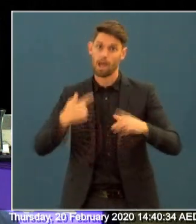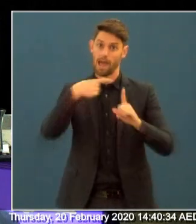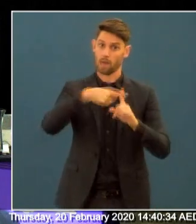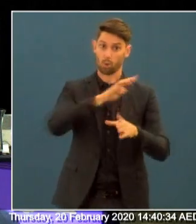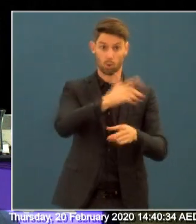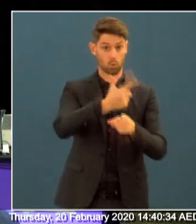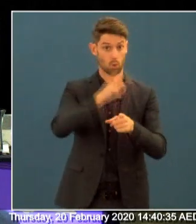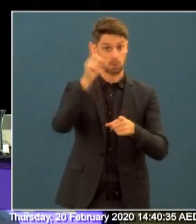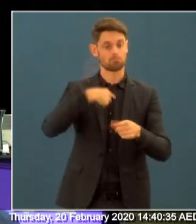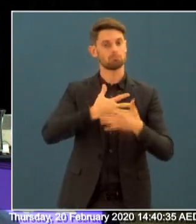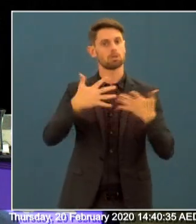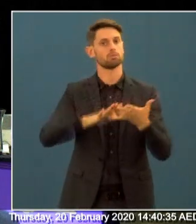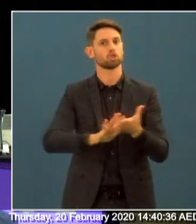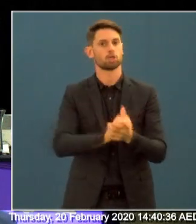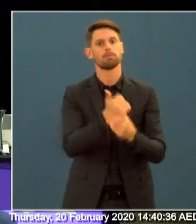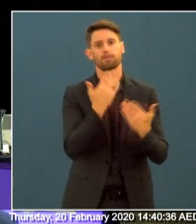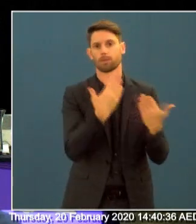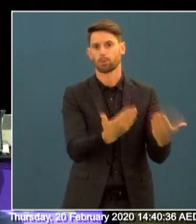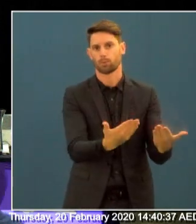We're very grateful for your assistance. Thank you. Thank you, Commissioner.